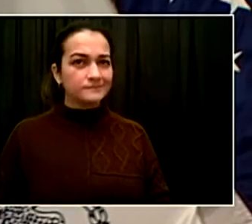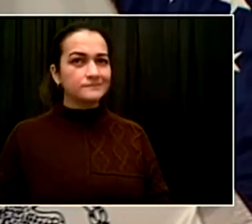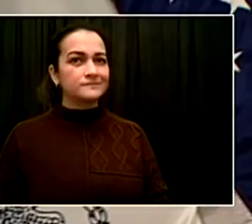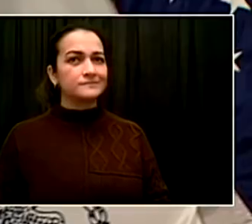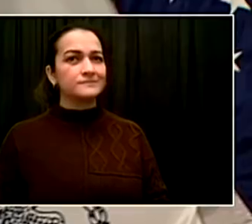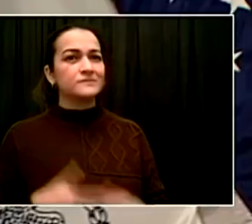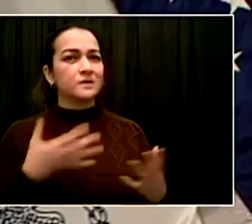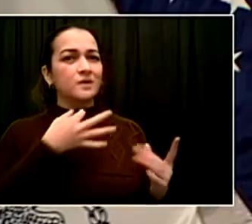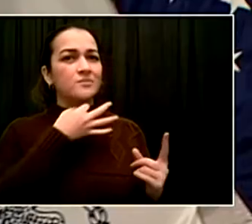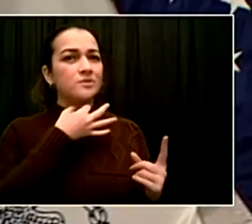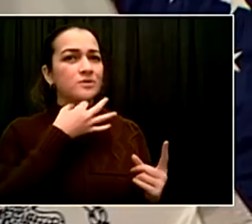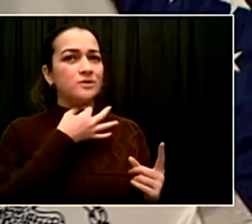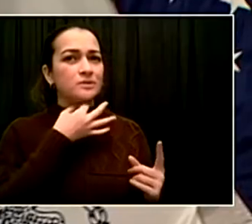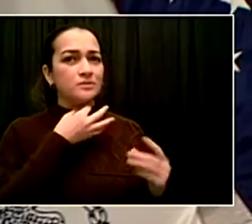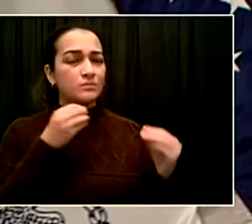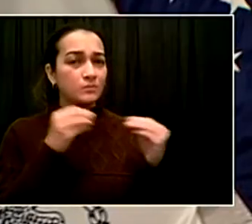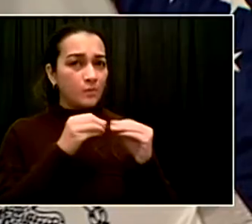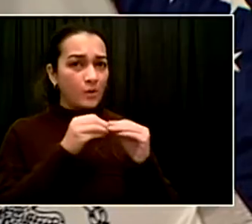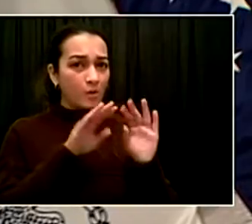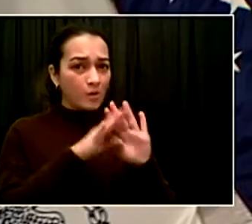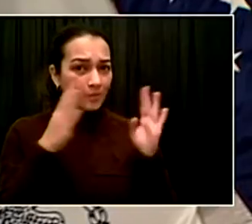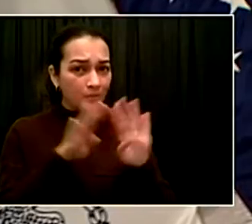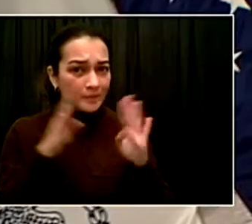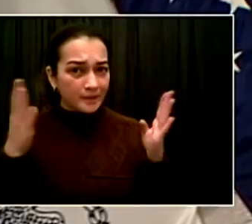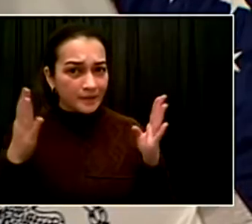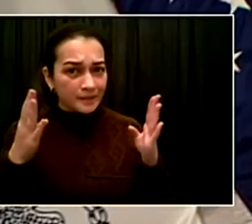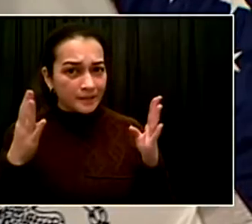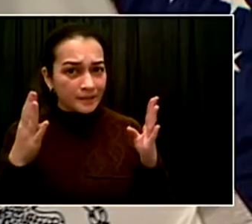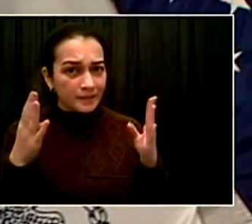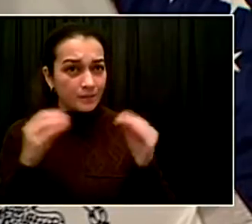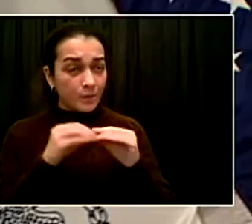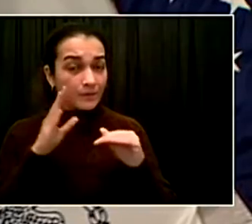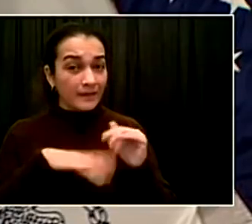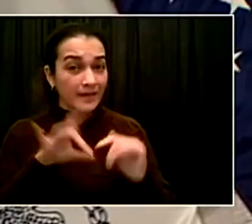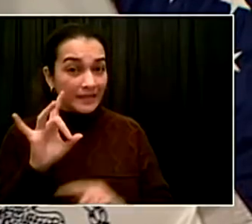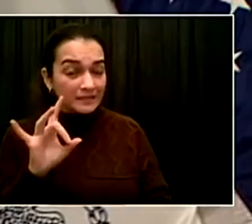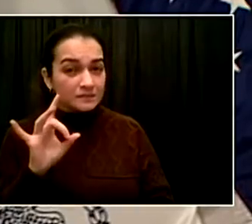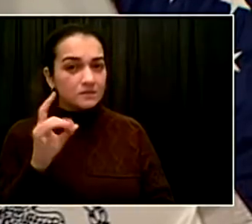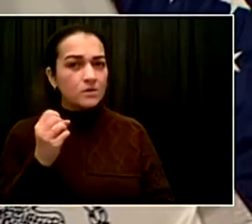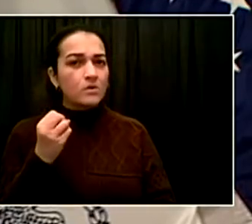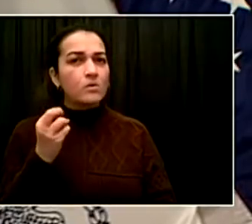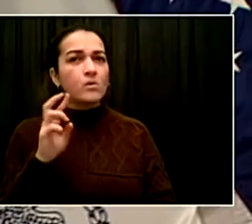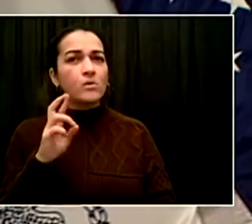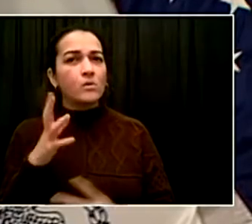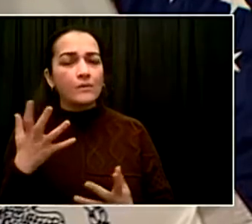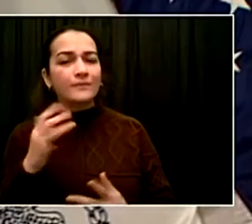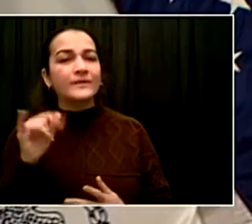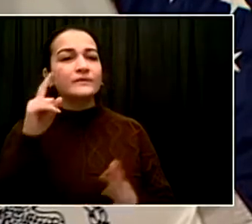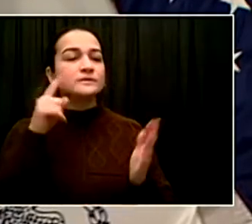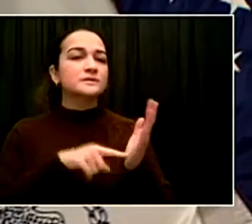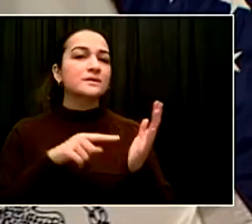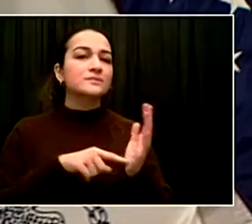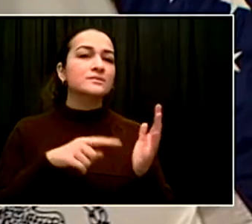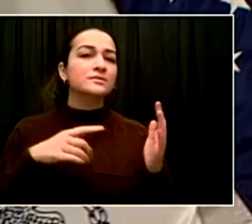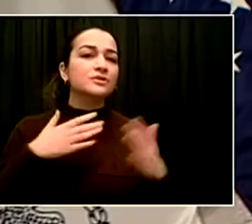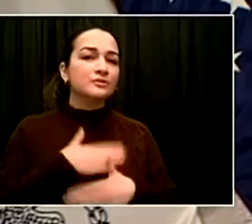CITY RUN SITES AND IF YOU PLAN TO OPEN ANYMORE CITY RUN SITES LIKE I DON'T MEAN PRIVATE úPARKING BUT LIKE A REC CENTER OR WHATEVER.